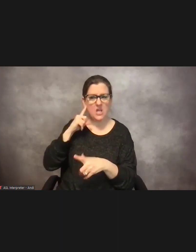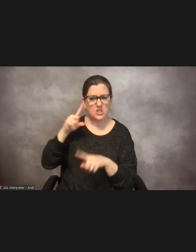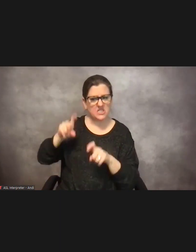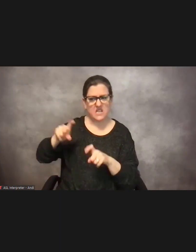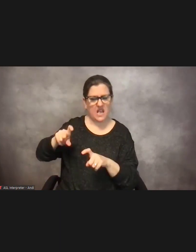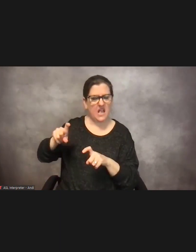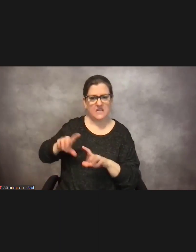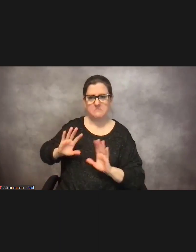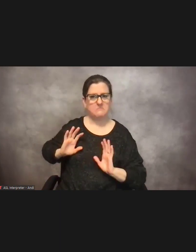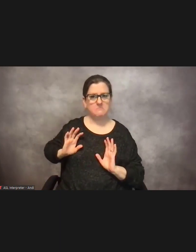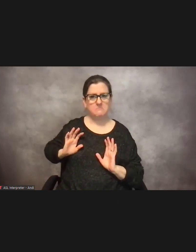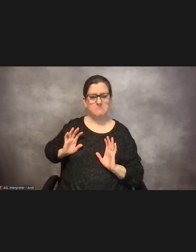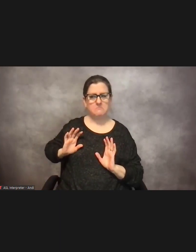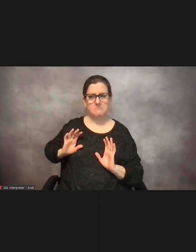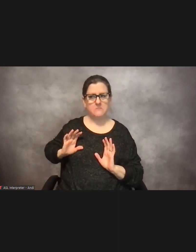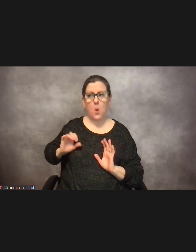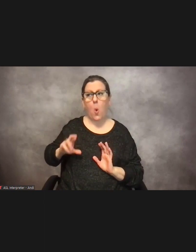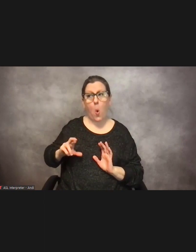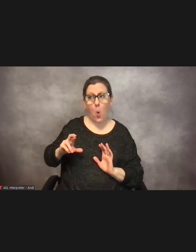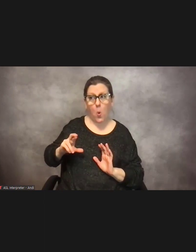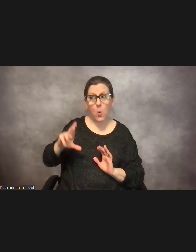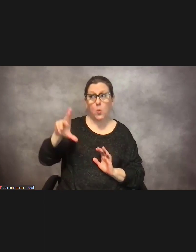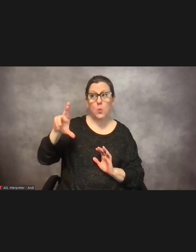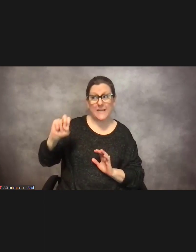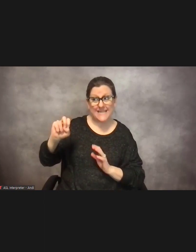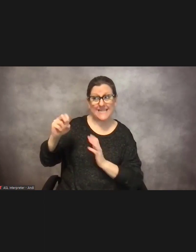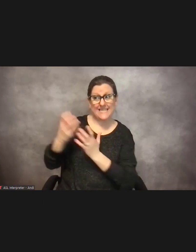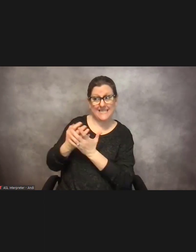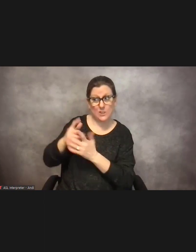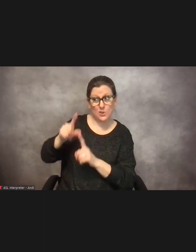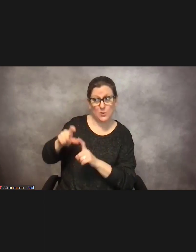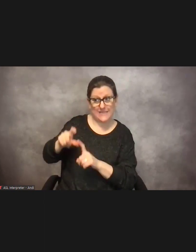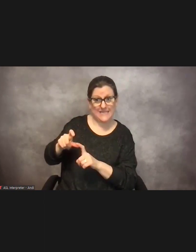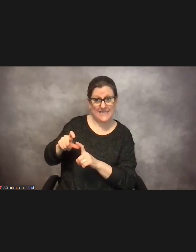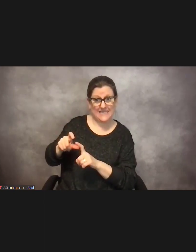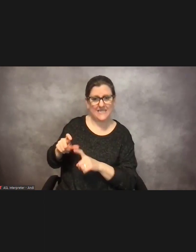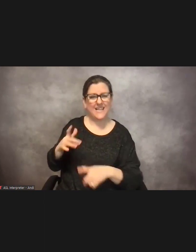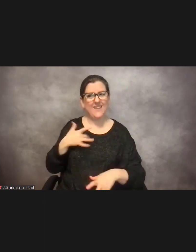wanting their children hearing screened or re-screened.